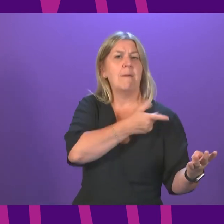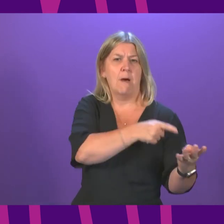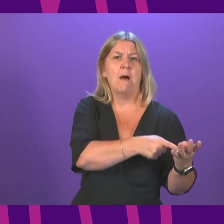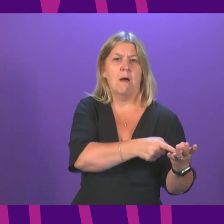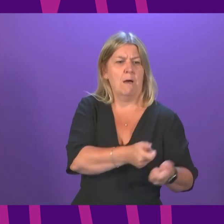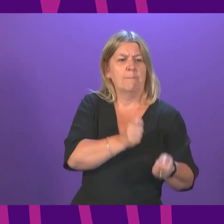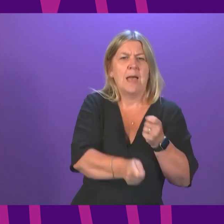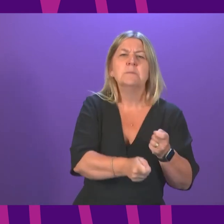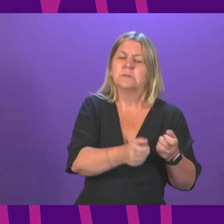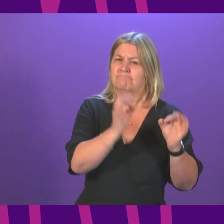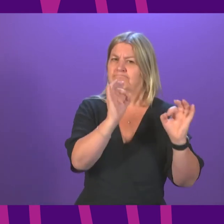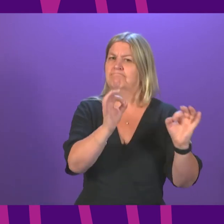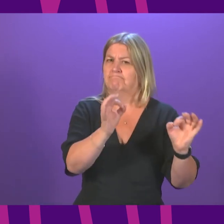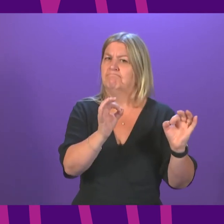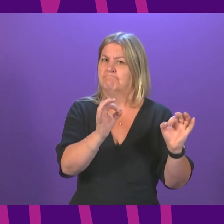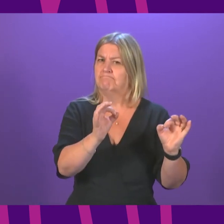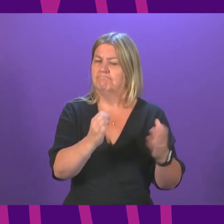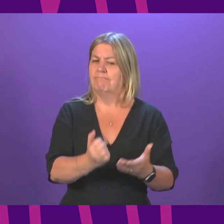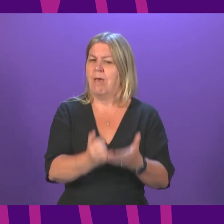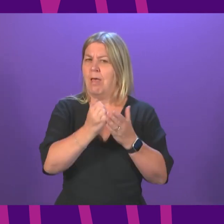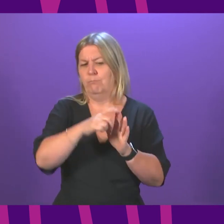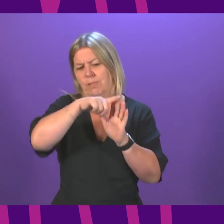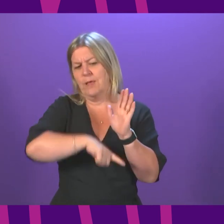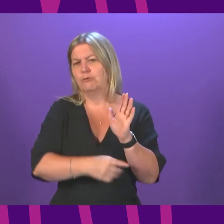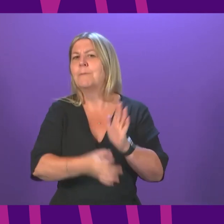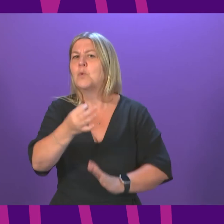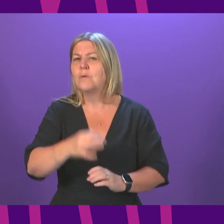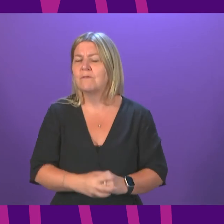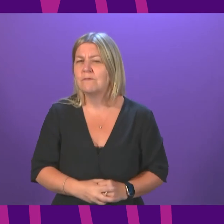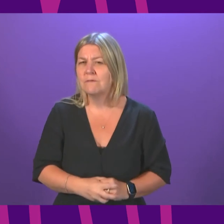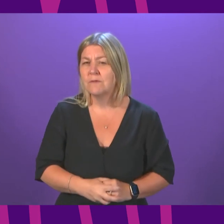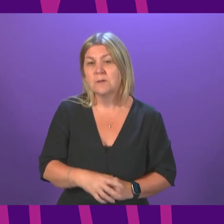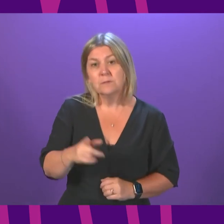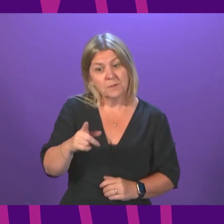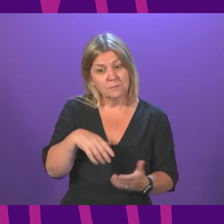reporting on the status of eviction provisions. That will provide the Parliament with valuable